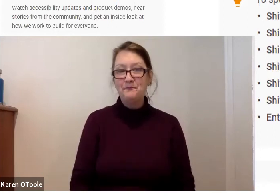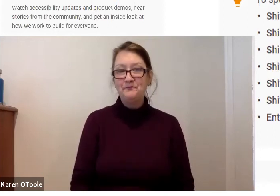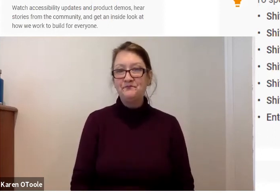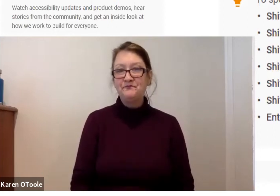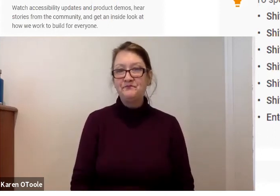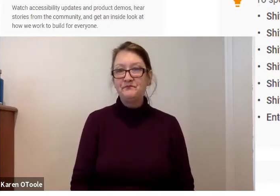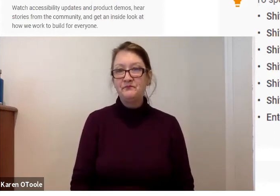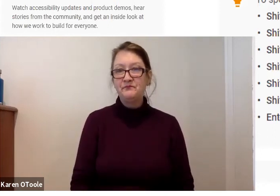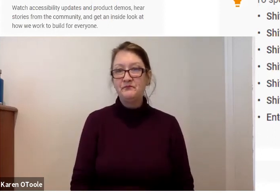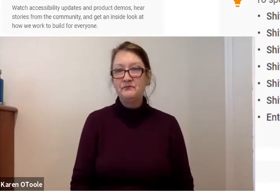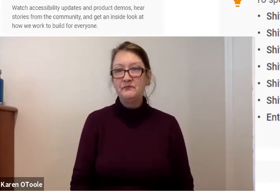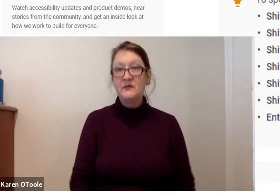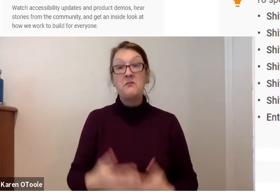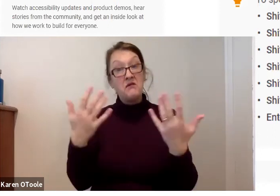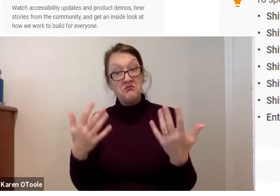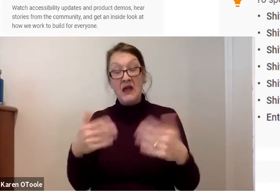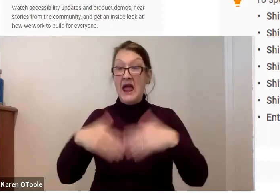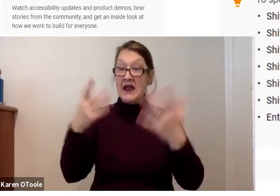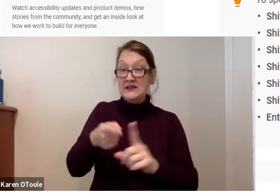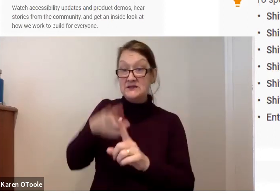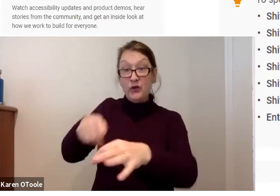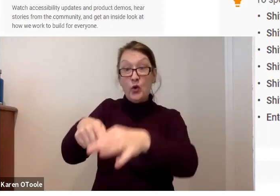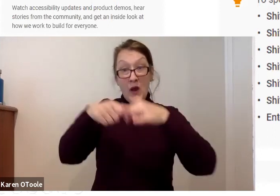any specific questions I can go into more detail.